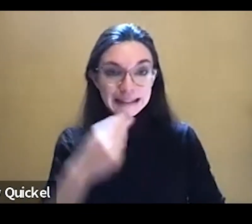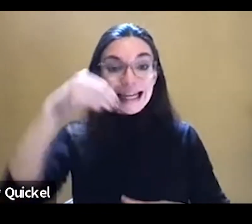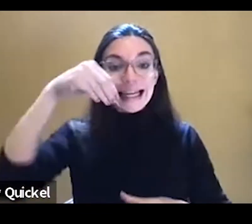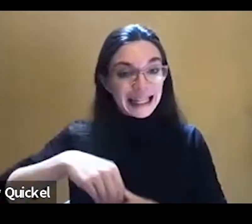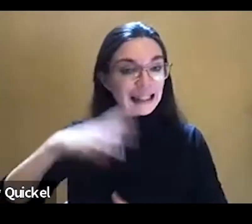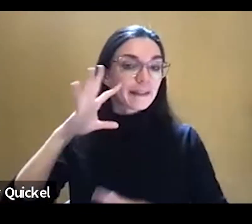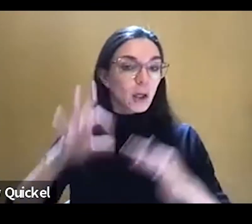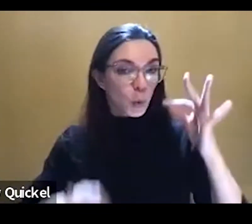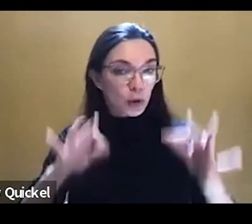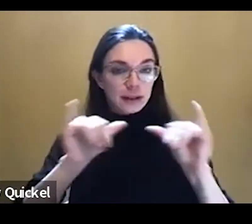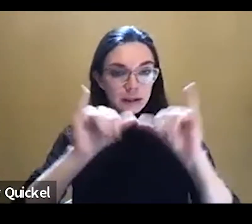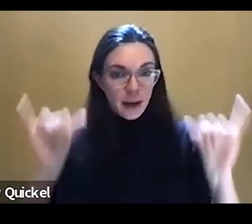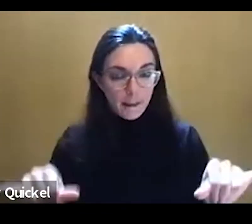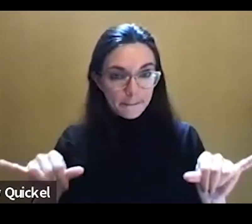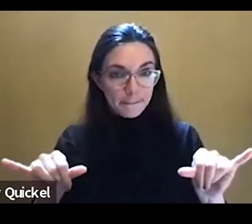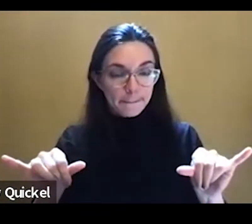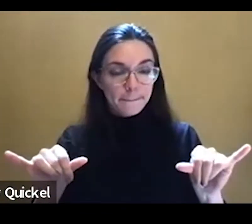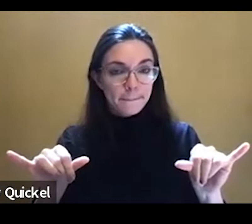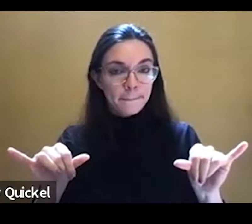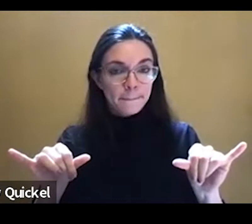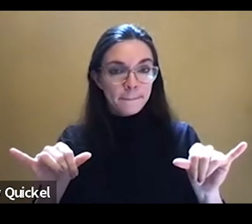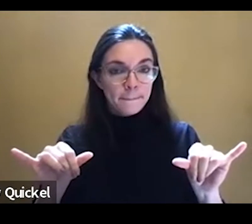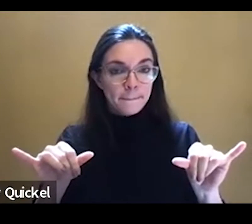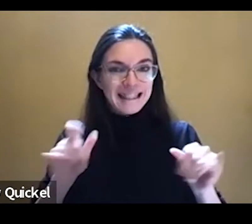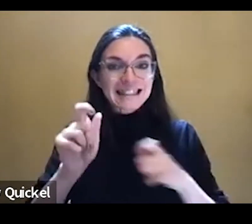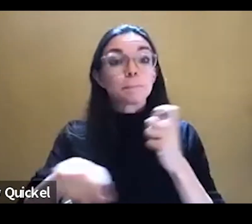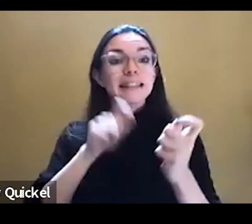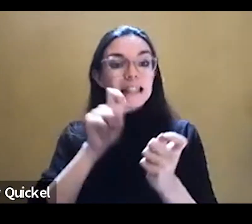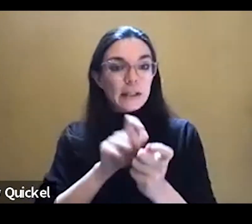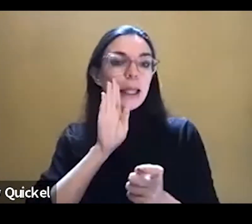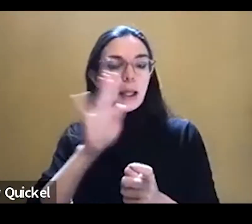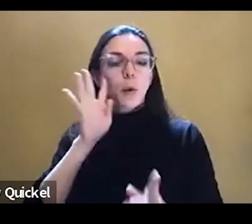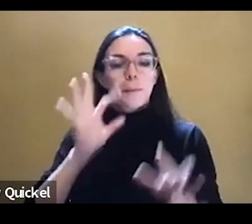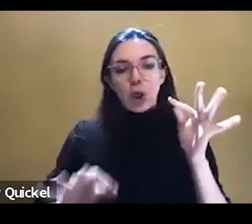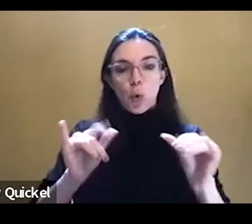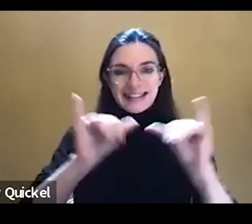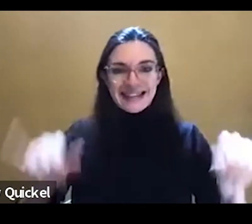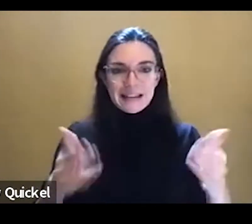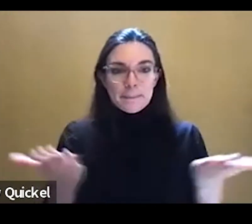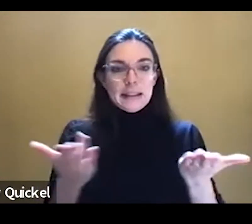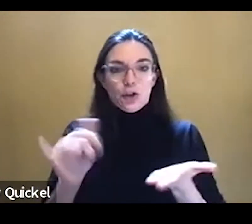system and specifically this would be the court system here in New York City as it